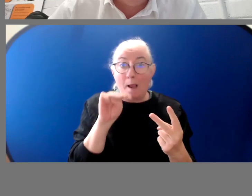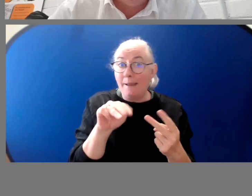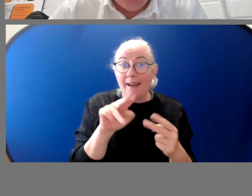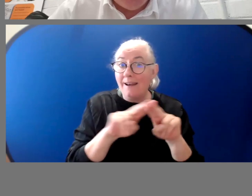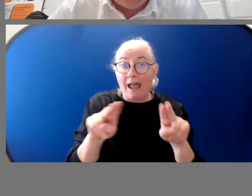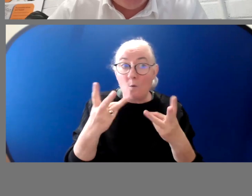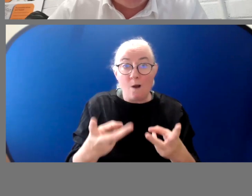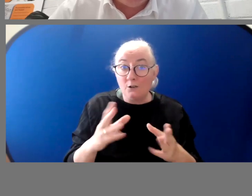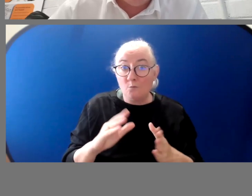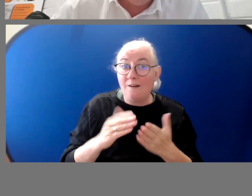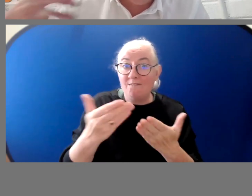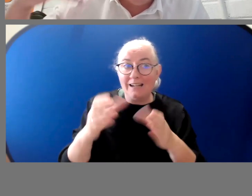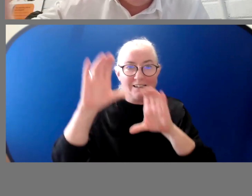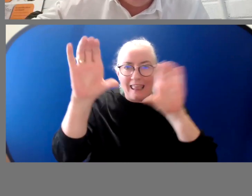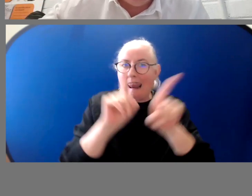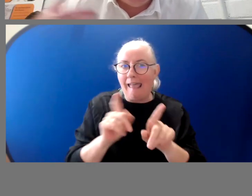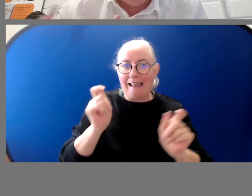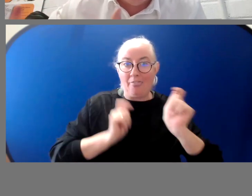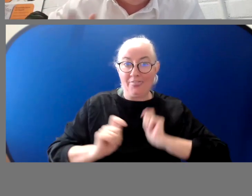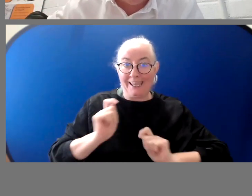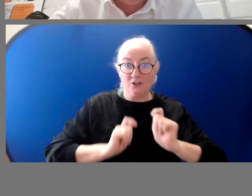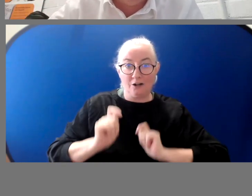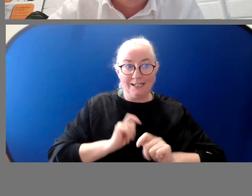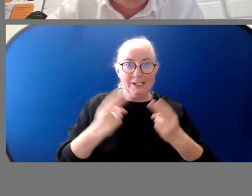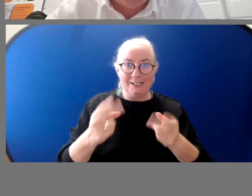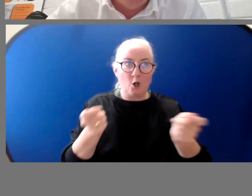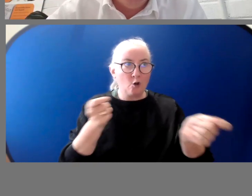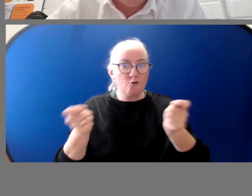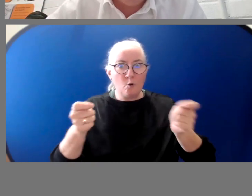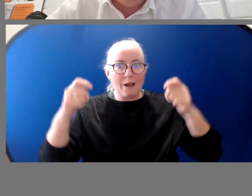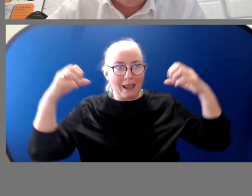into a theatre where you need to you need to control lighting and stuff like that but you may